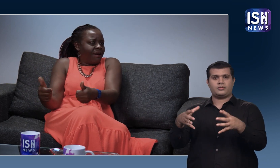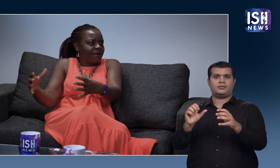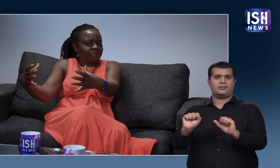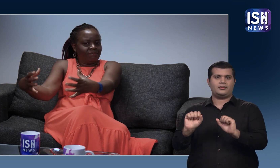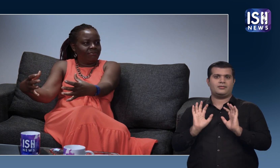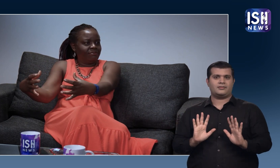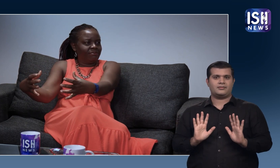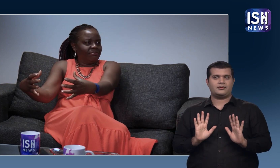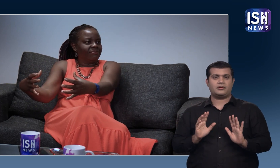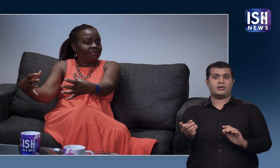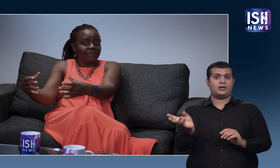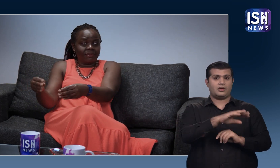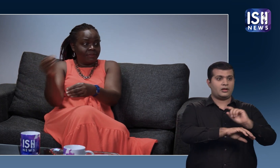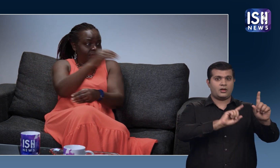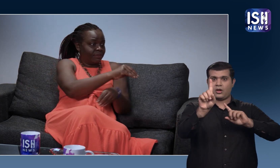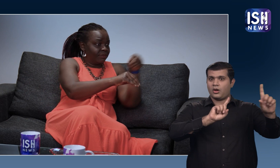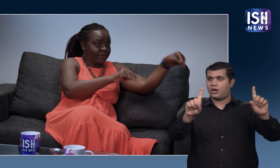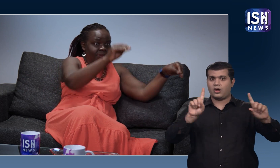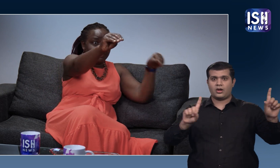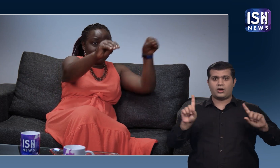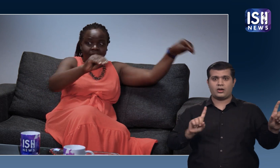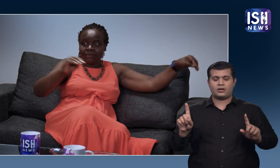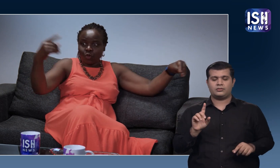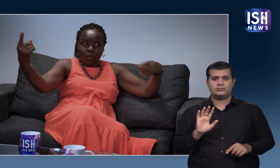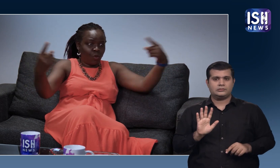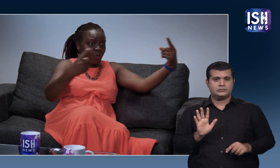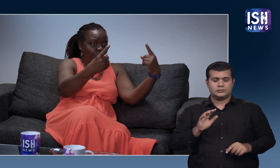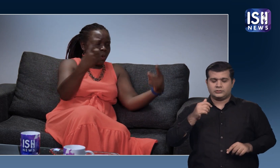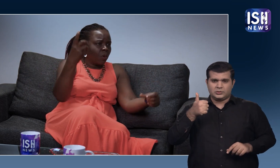because they are in the Deaf community. If you place Deaf individuals in separate Hearing schools,